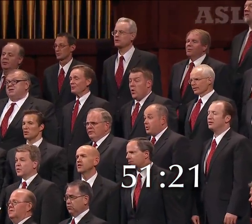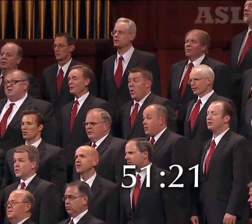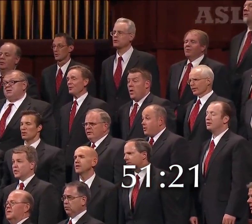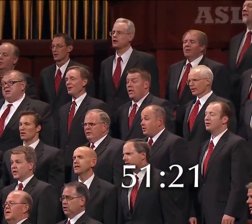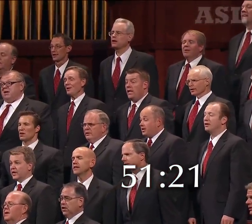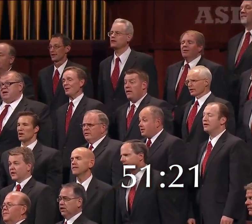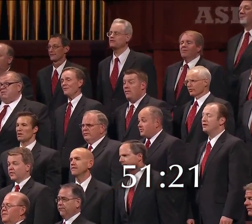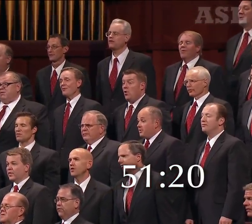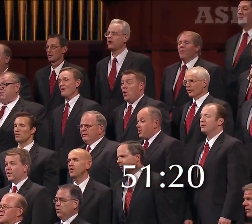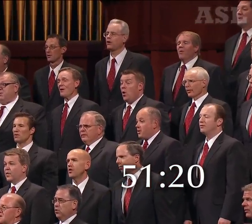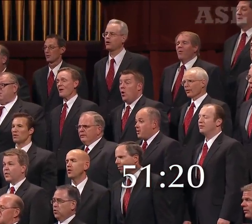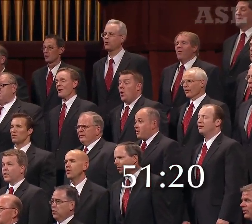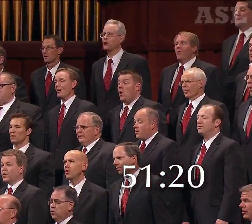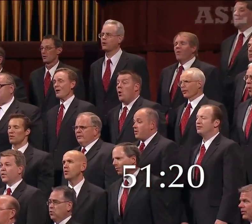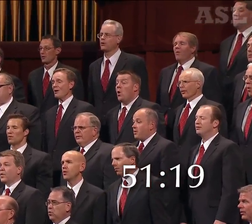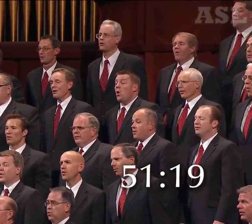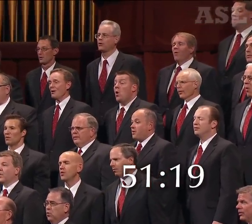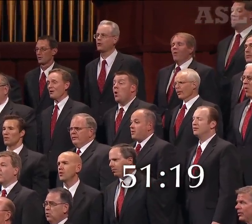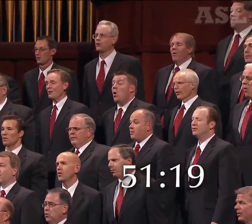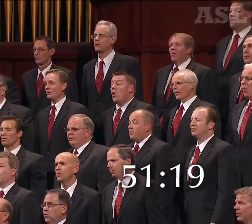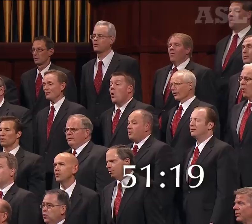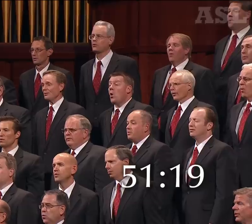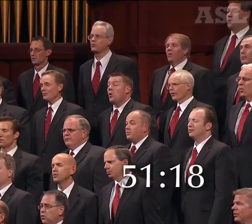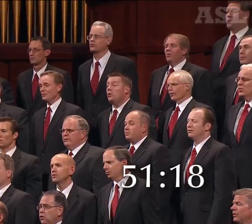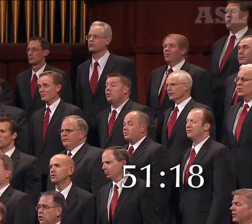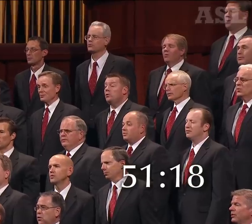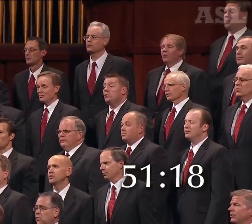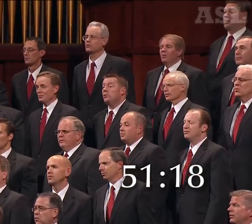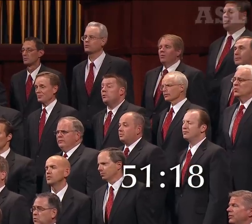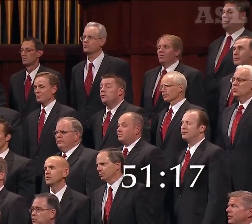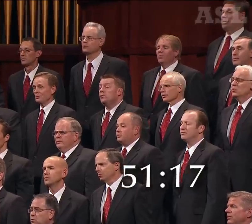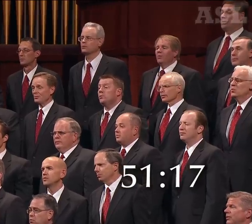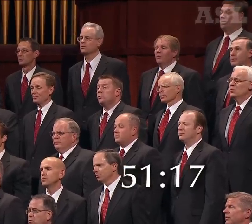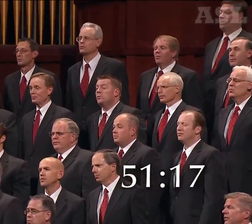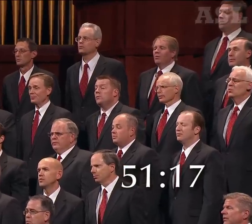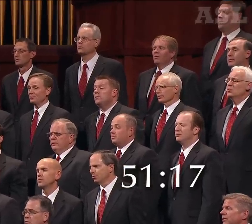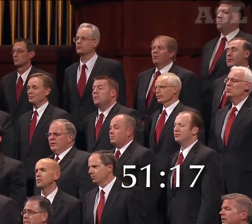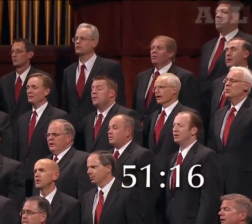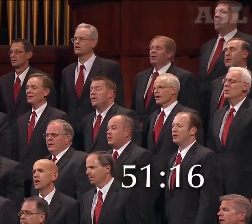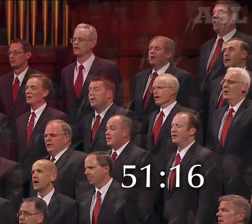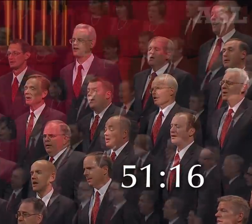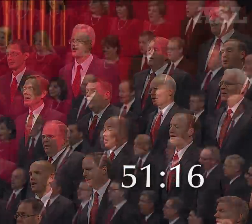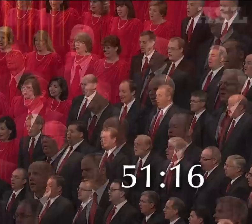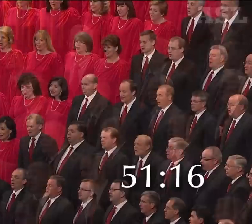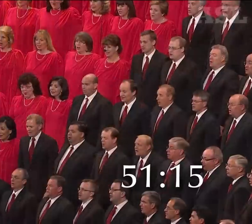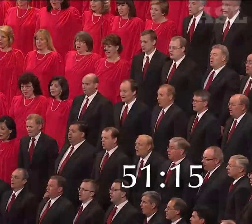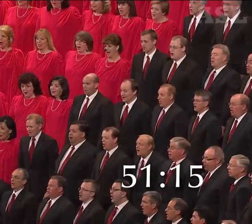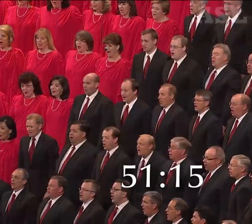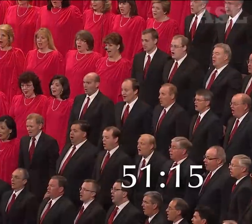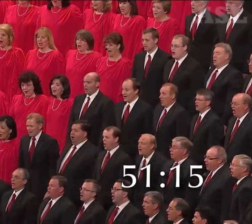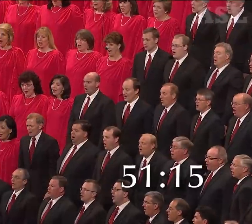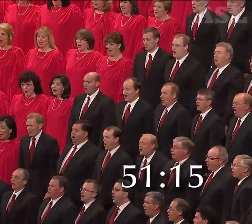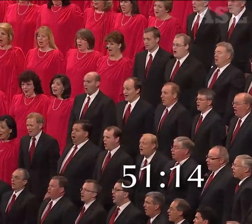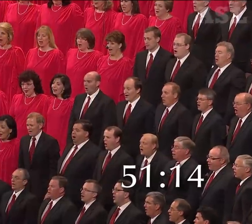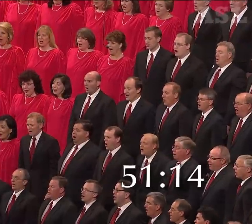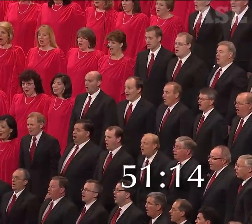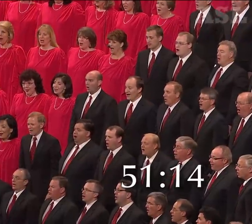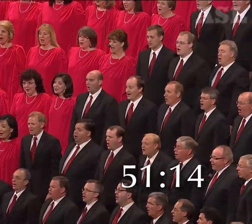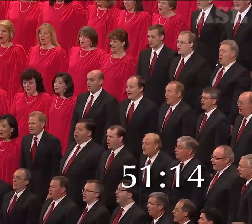THIS IS THE ENGLISH CLOSED CAPTION CHANNEL OF THE CHURCH OF JESUS CHRIST OF LATTER-DAY SAINTS.